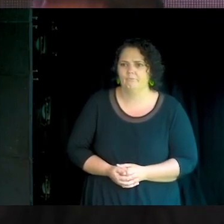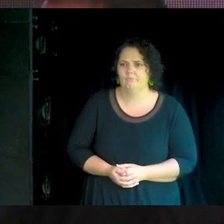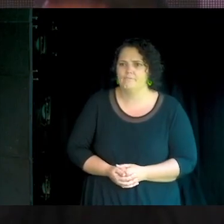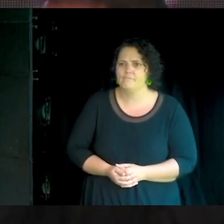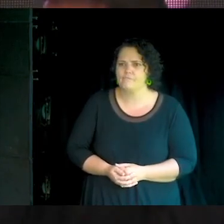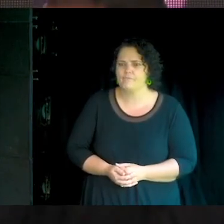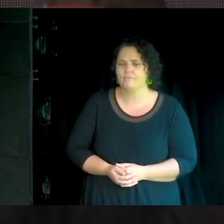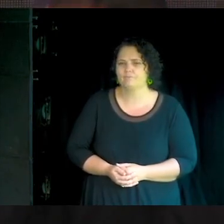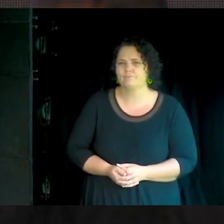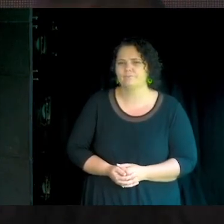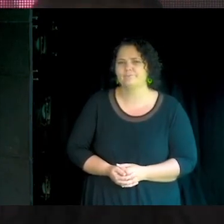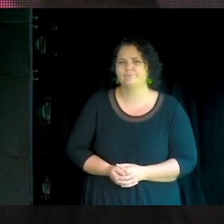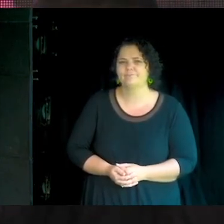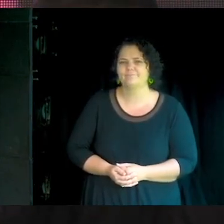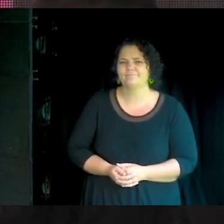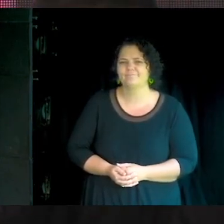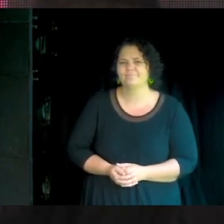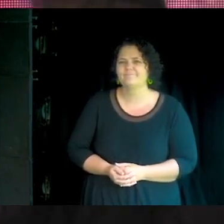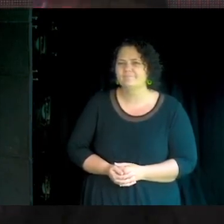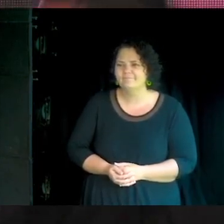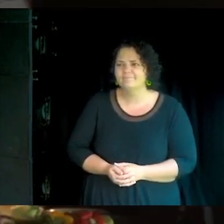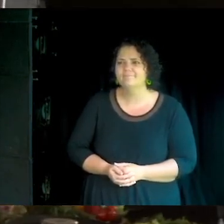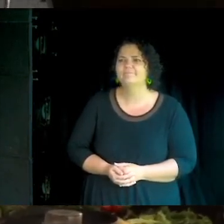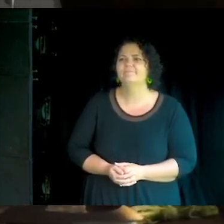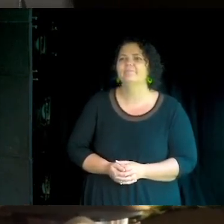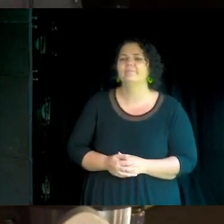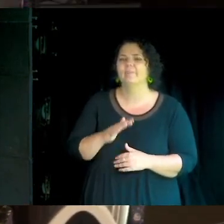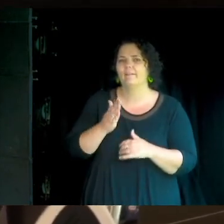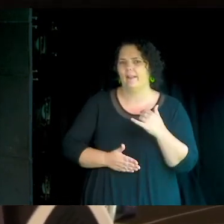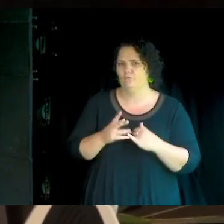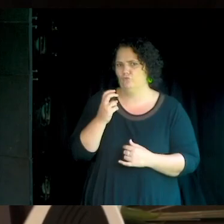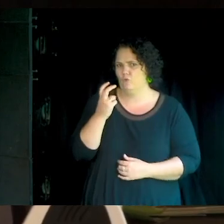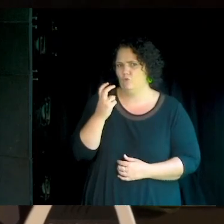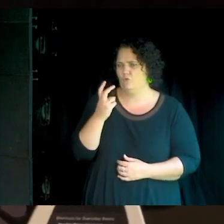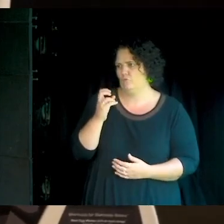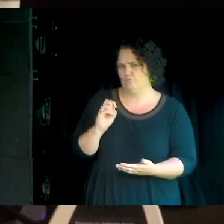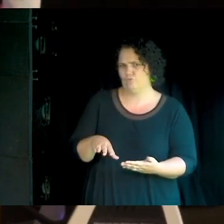all right so this is the last two pieces last two pieces because you don't want to over you don't